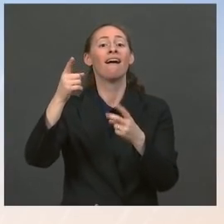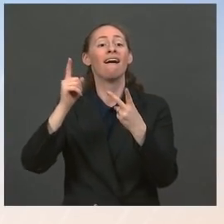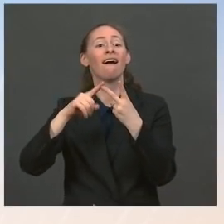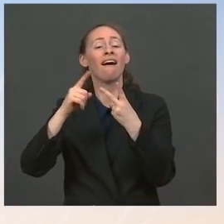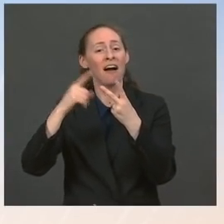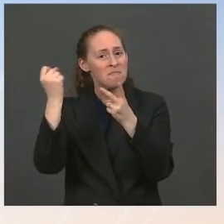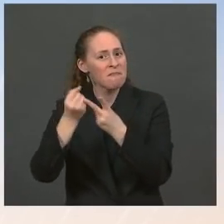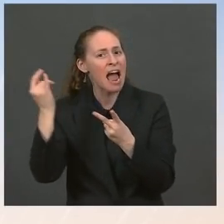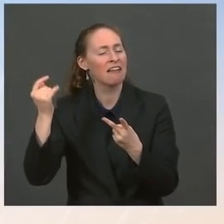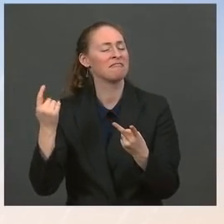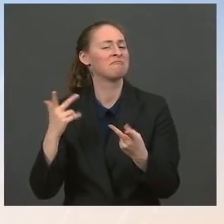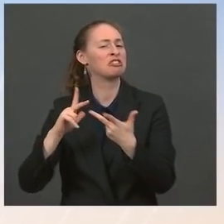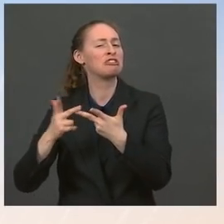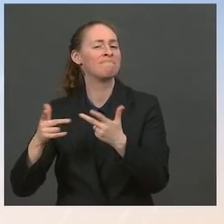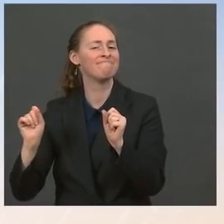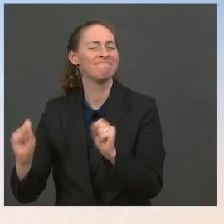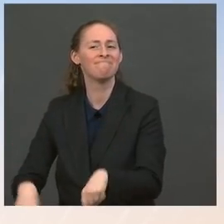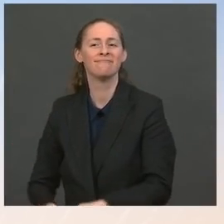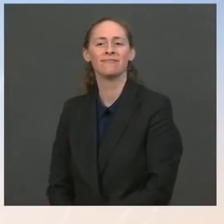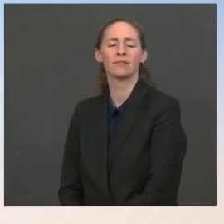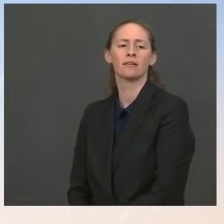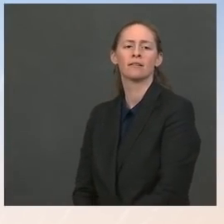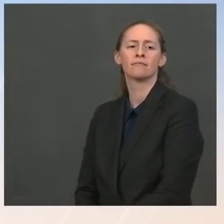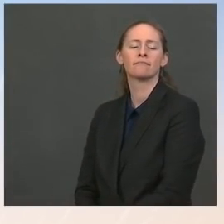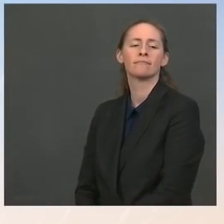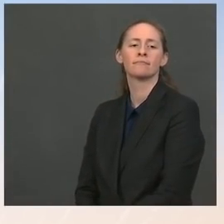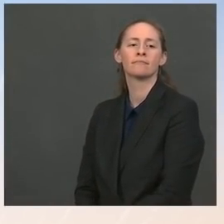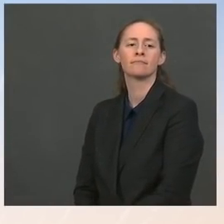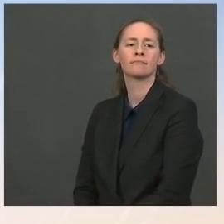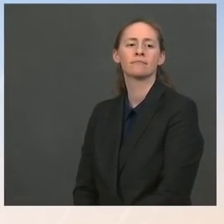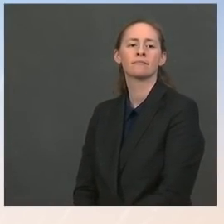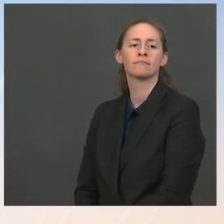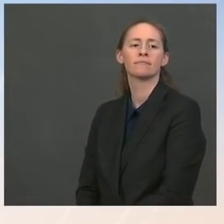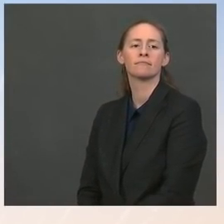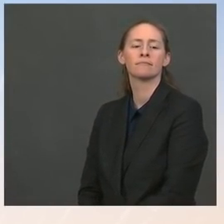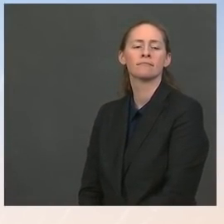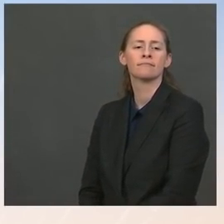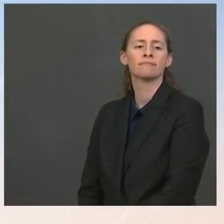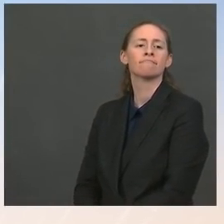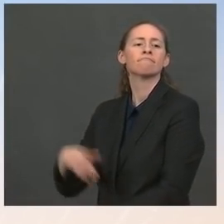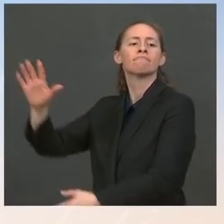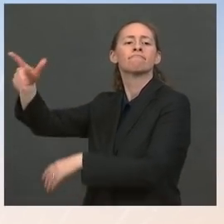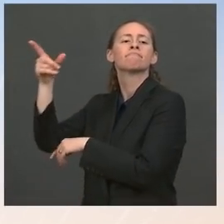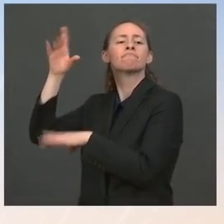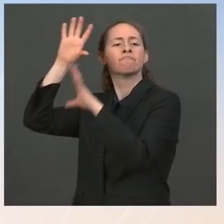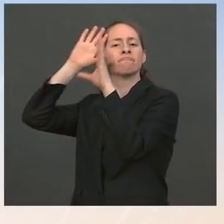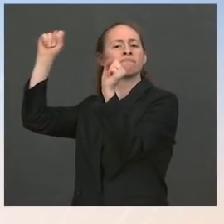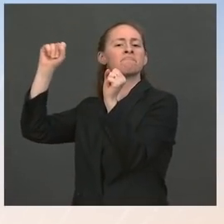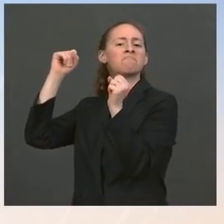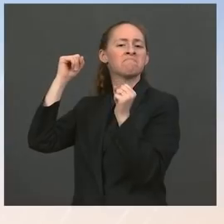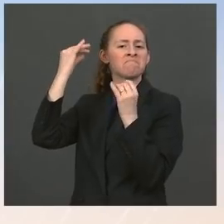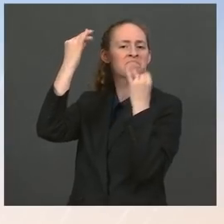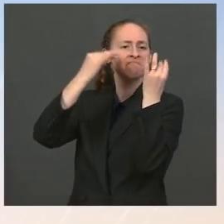will add sort of to his Daily Briefing the update on what's happening with infrastructure projects